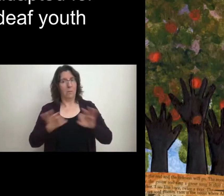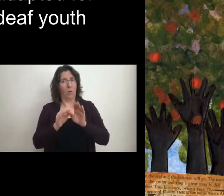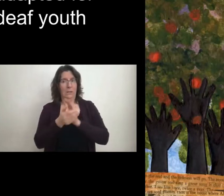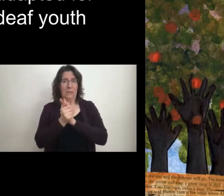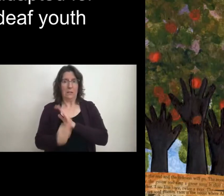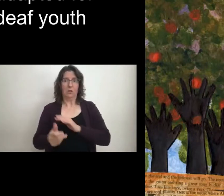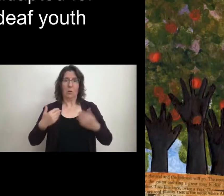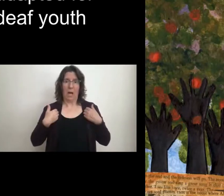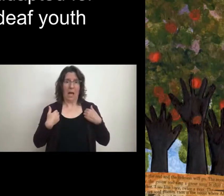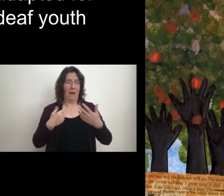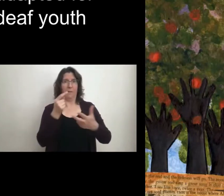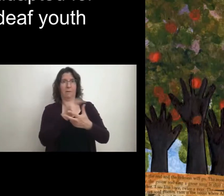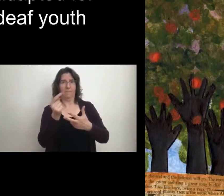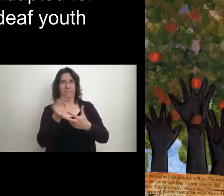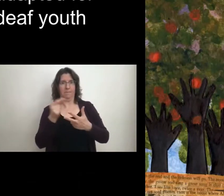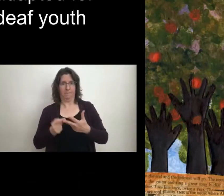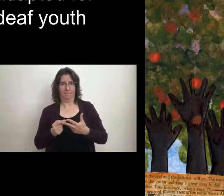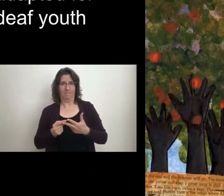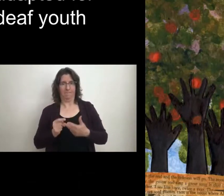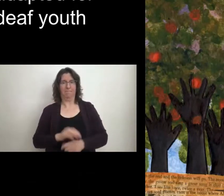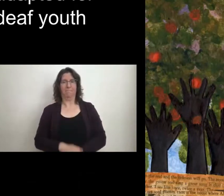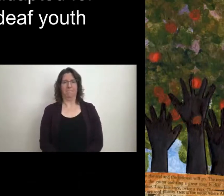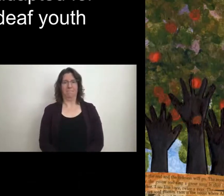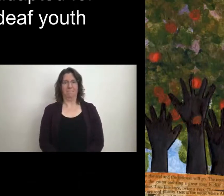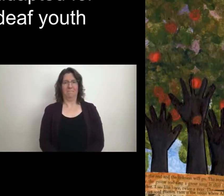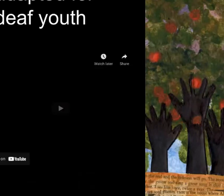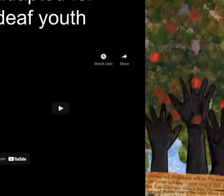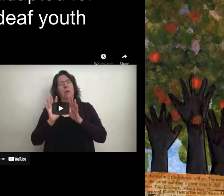Regardless, these three elements are foundational to a successful program.